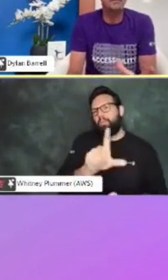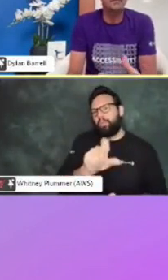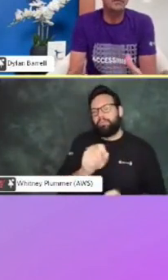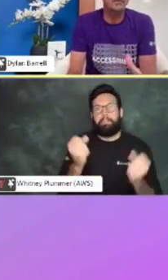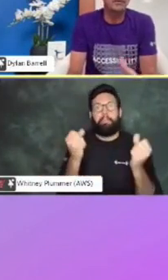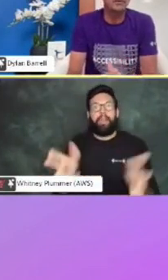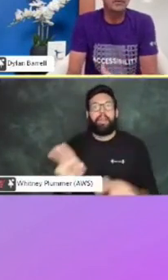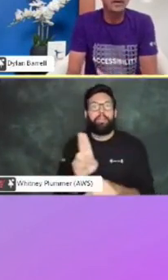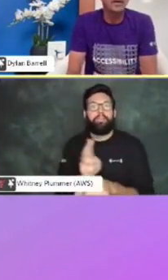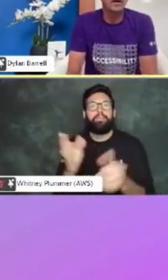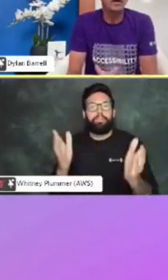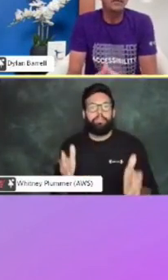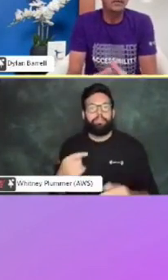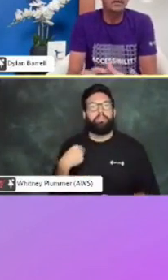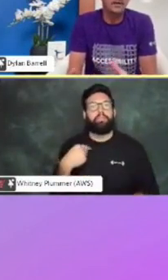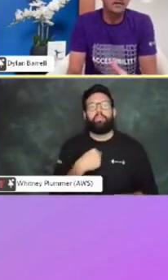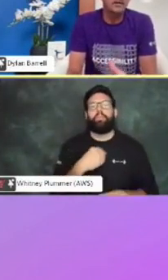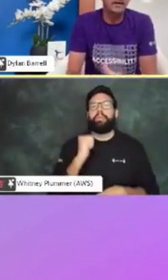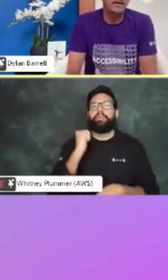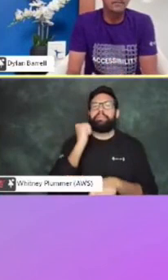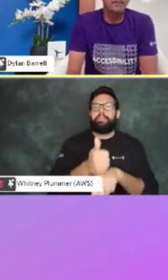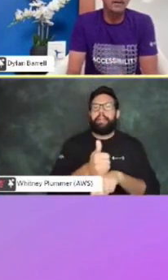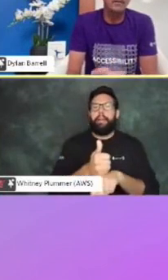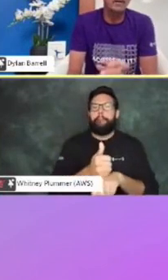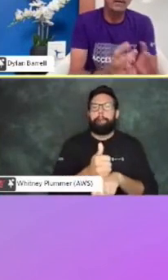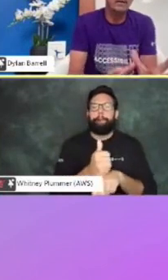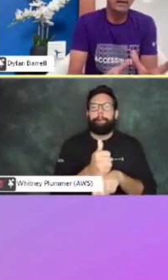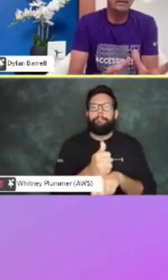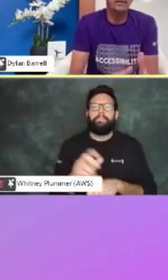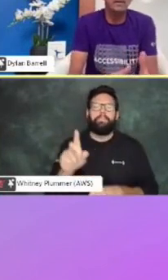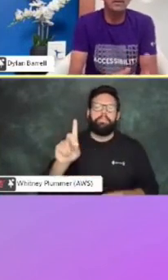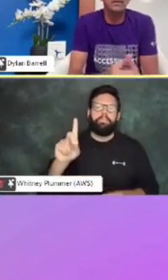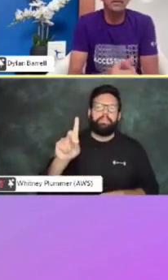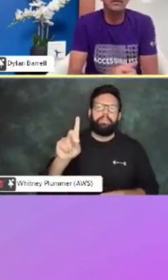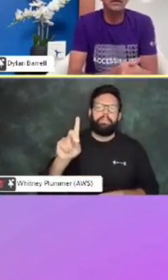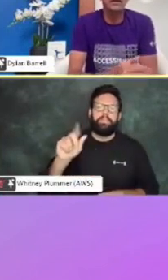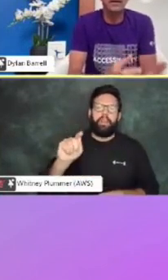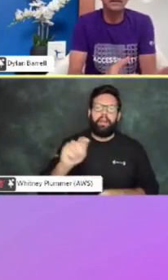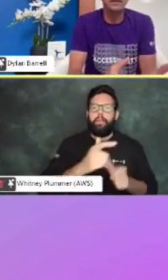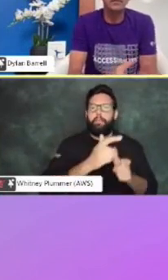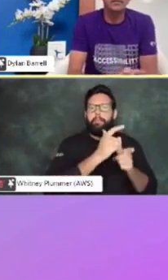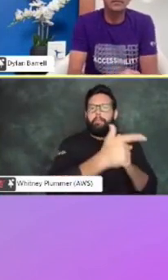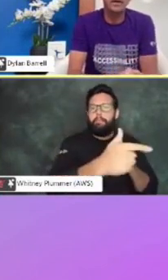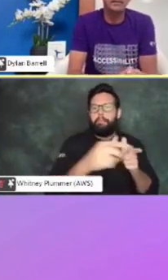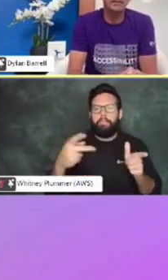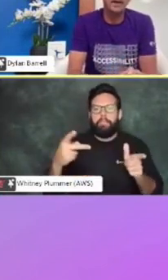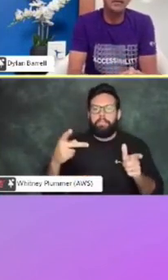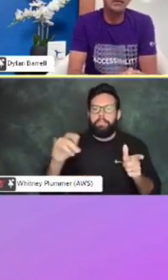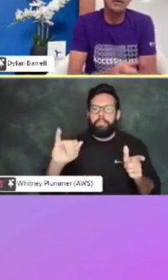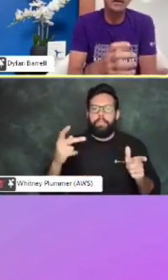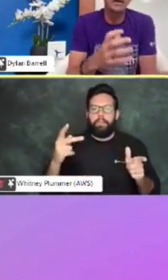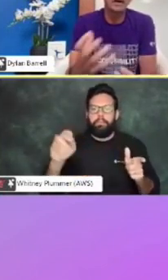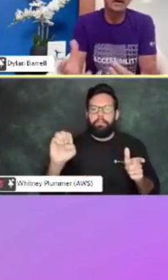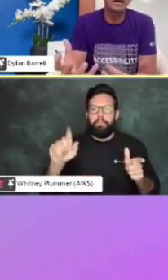this continuous artificial intelligence data pipeline. So every time somebody uses the axe DevTools application,